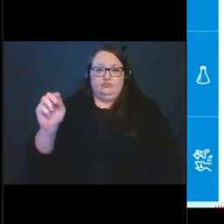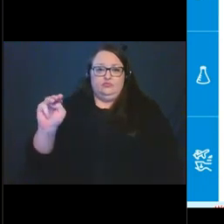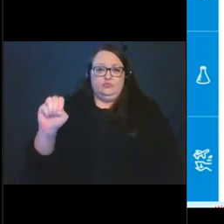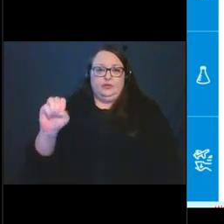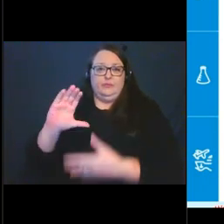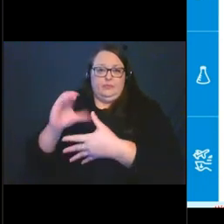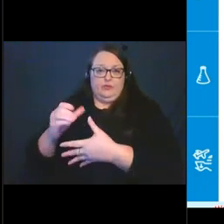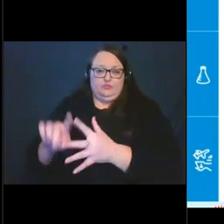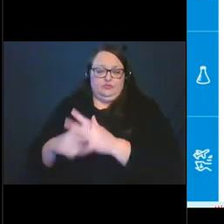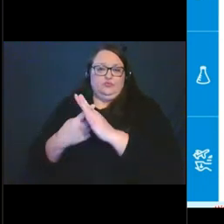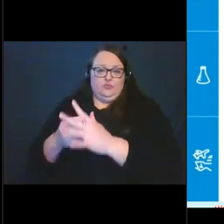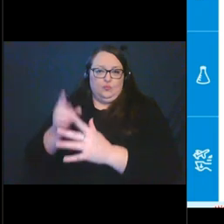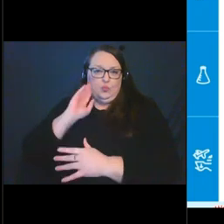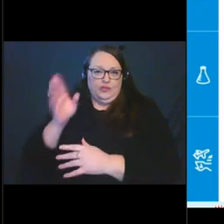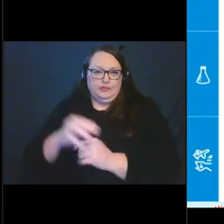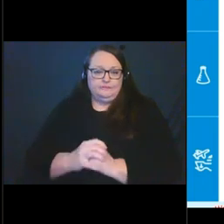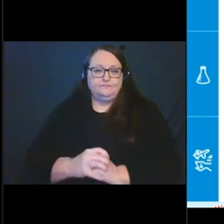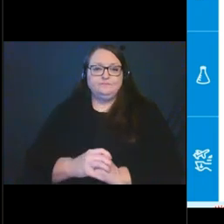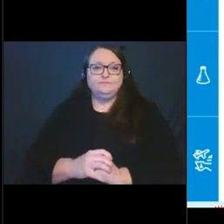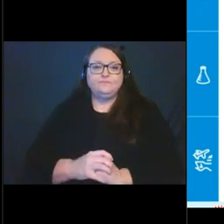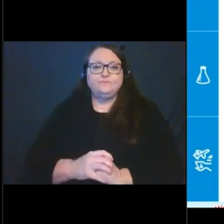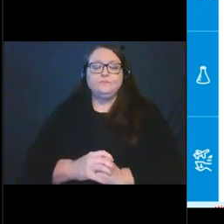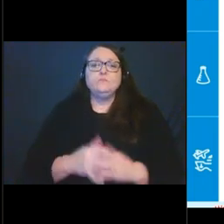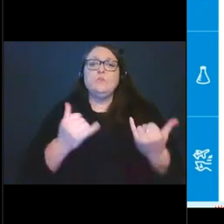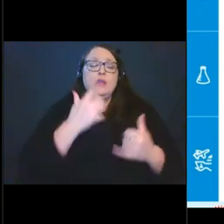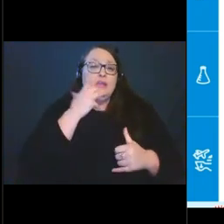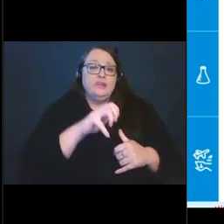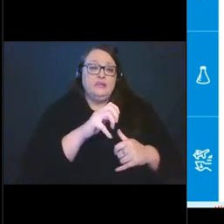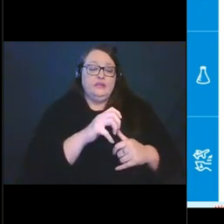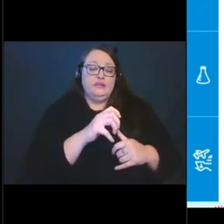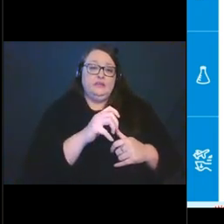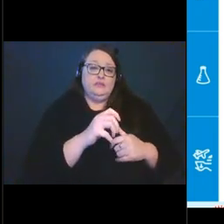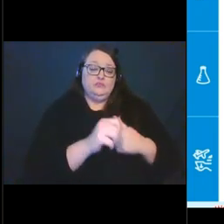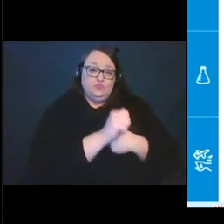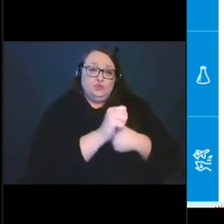in the West, people always ask me, “so how does HeatRisk verify everywhere else?” As we discussed,